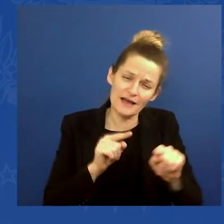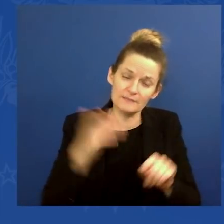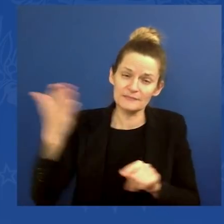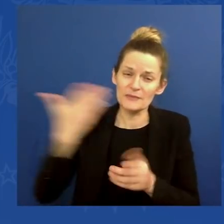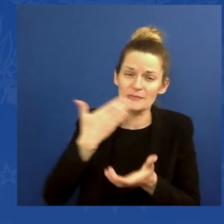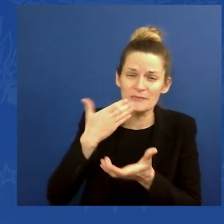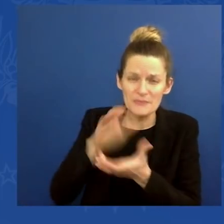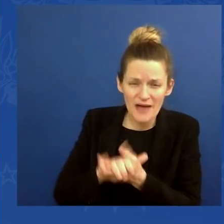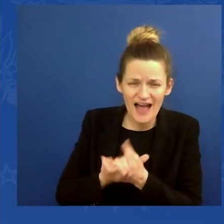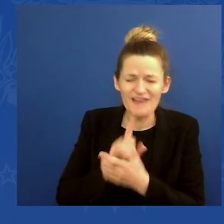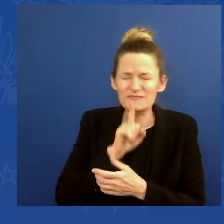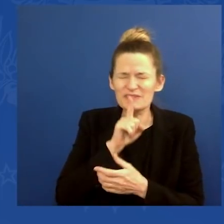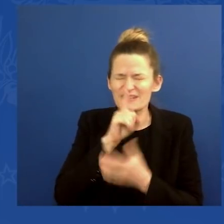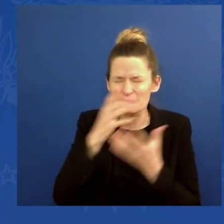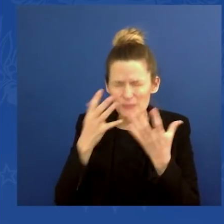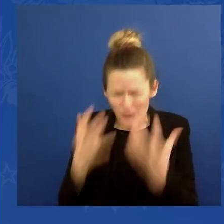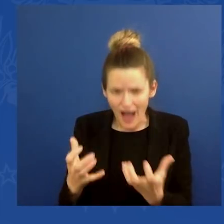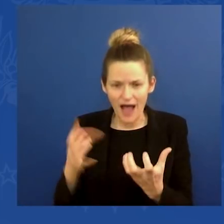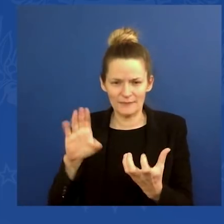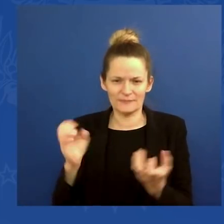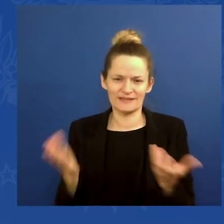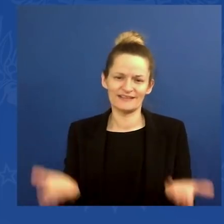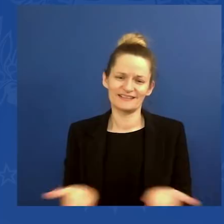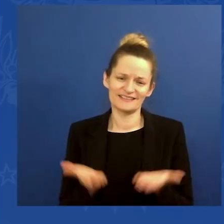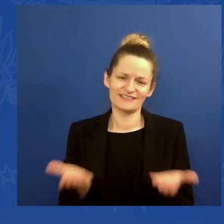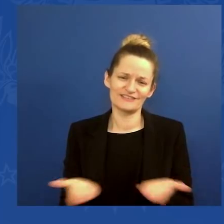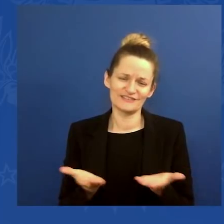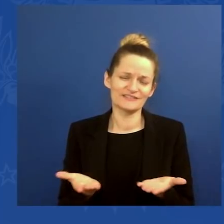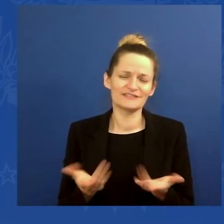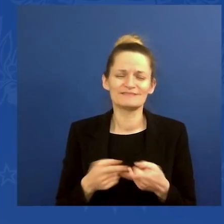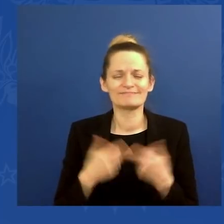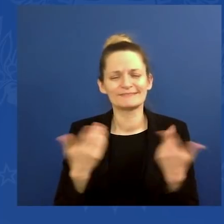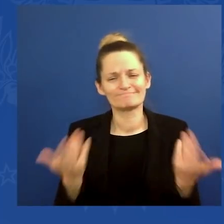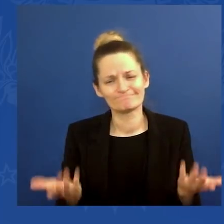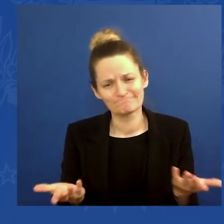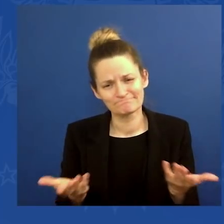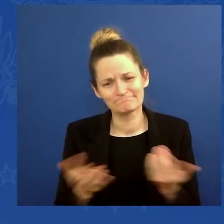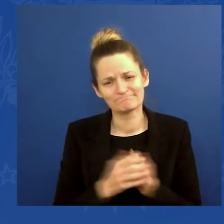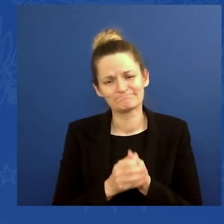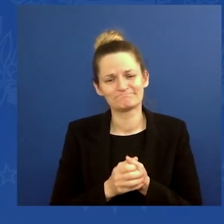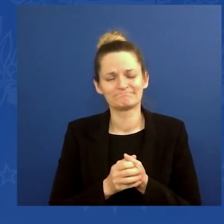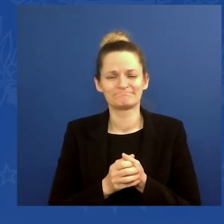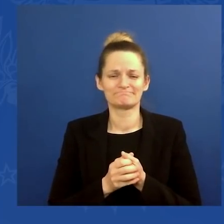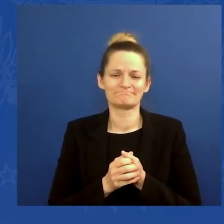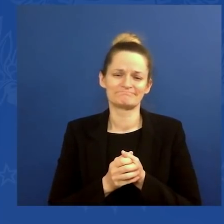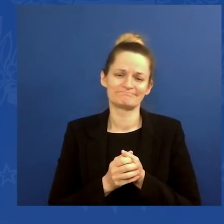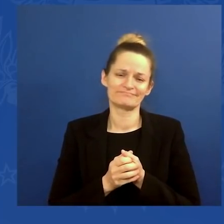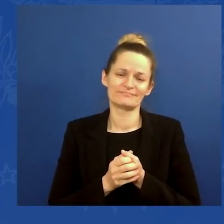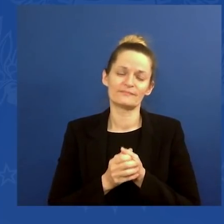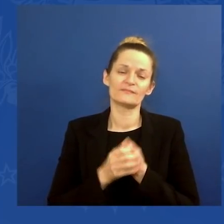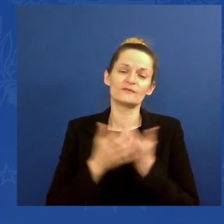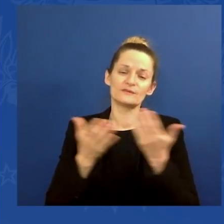You know, the good spirits and feelings, as well,